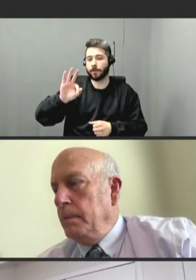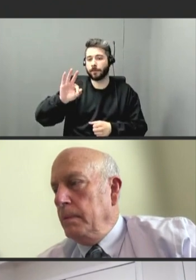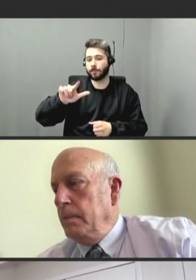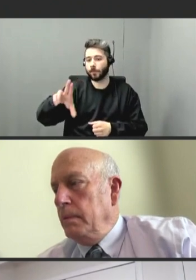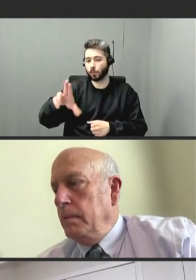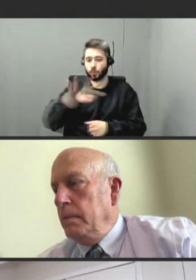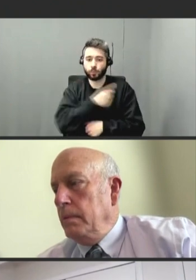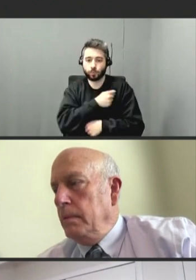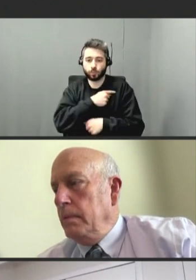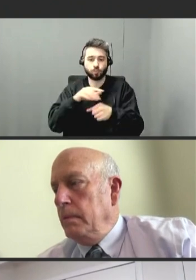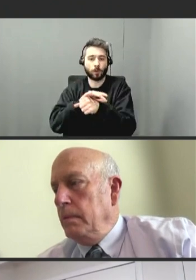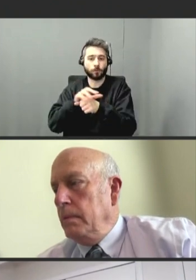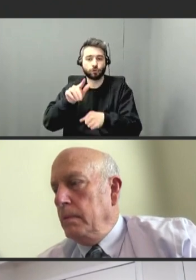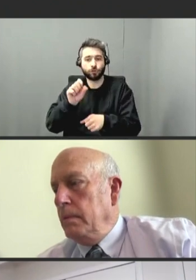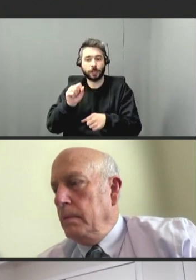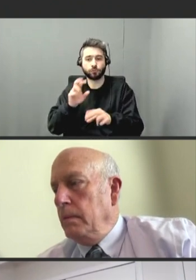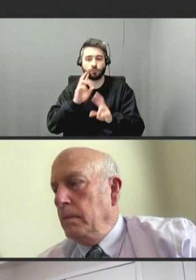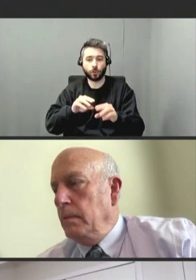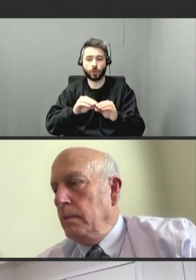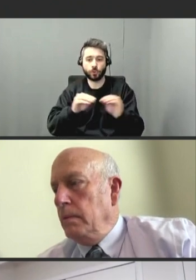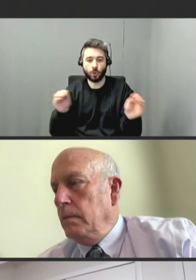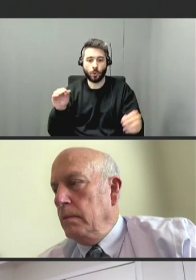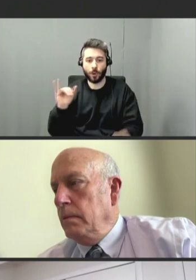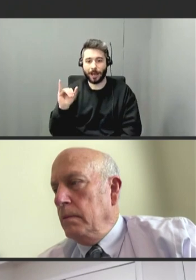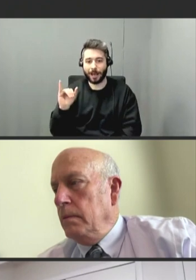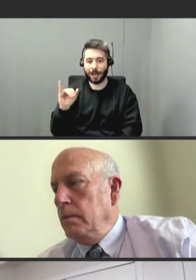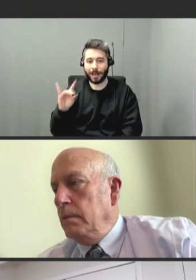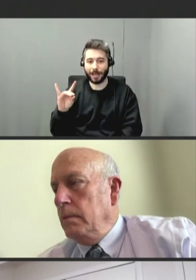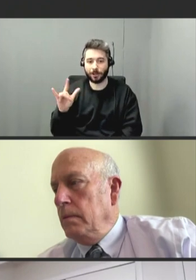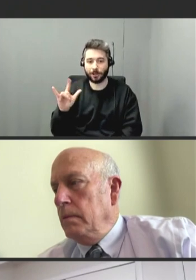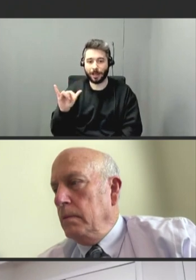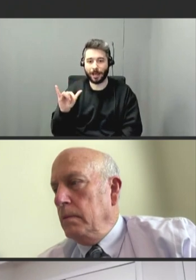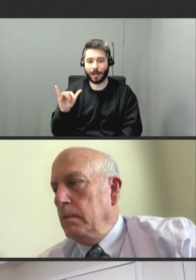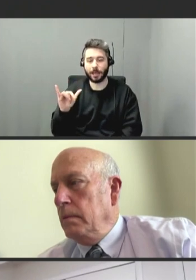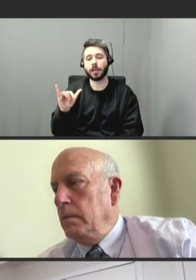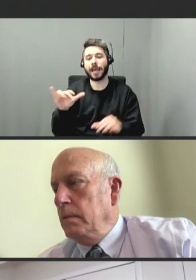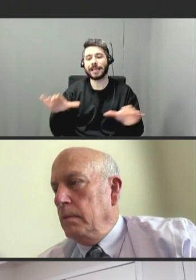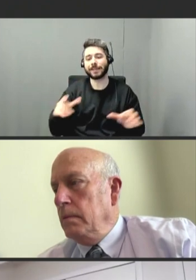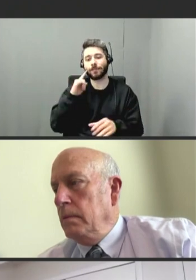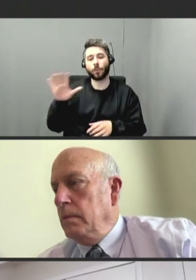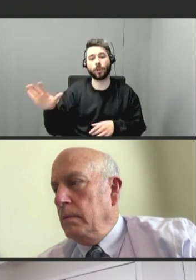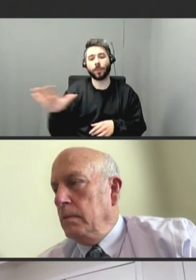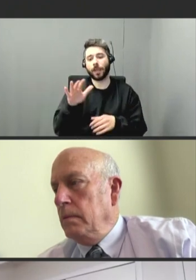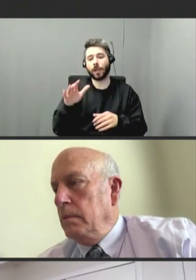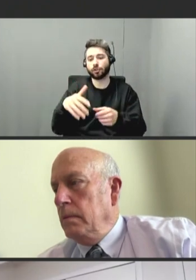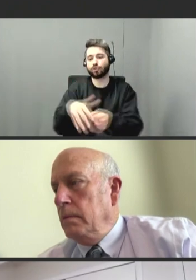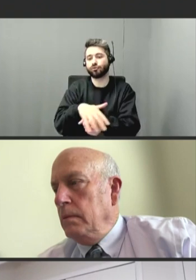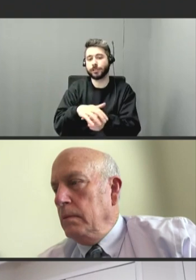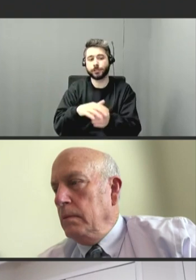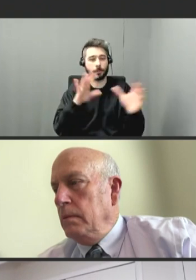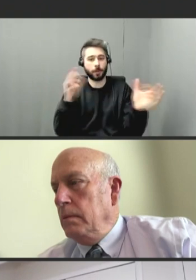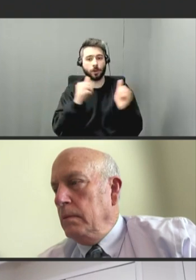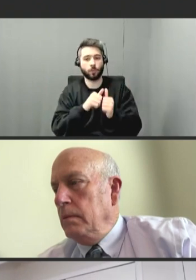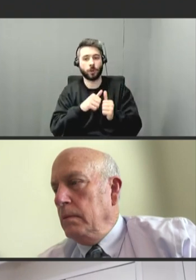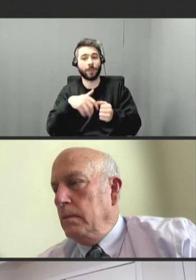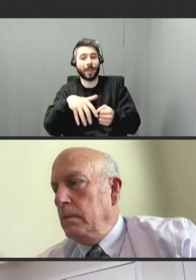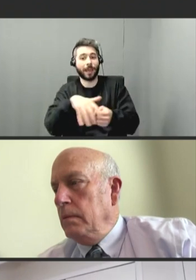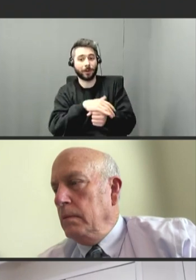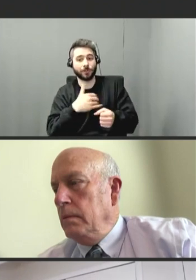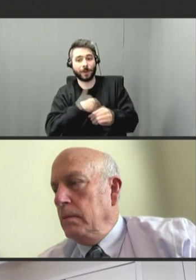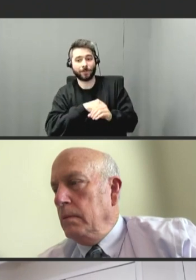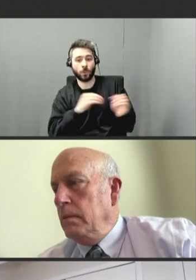rates reported low ILI activity for their region in comparison to areas with low coverage,